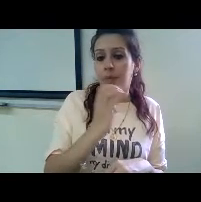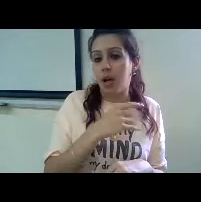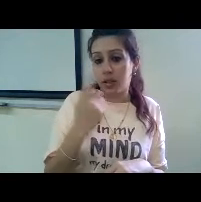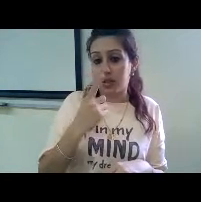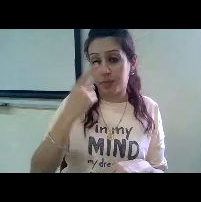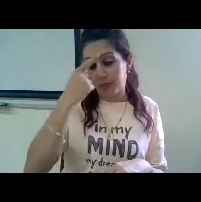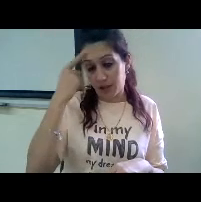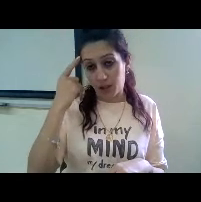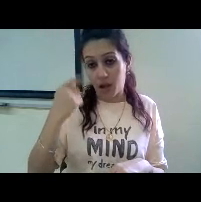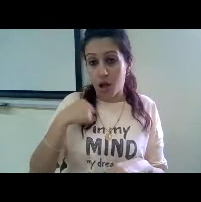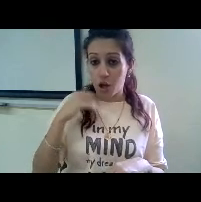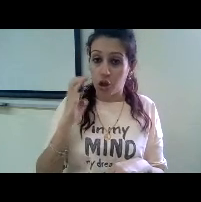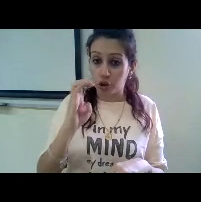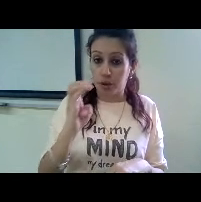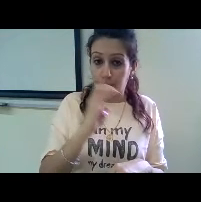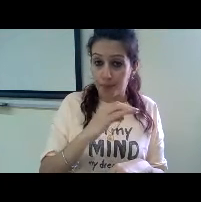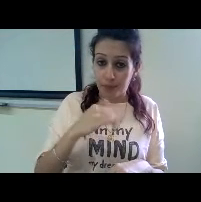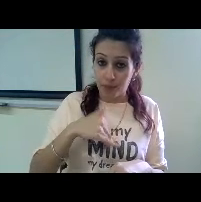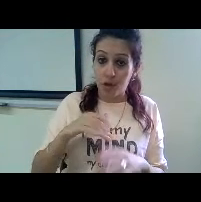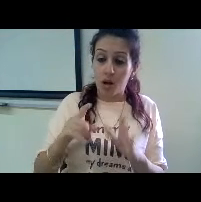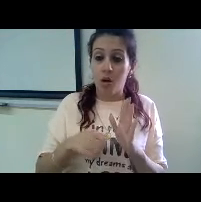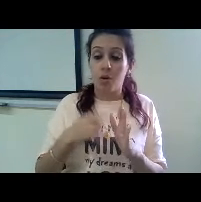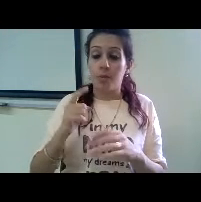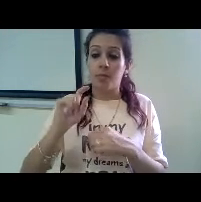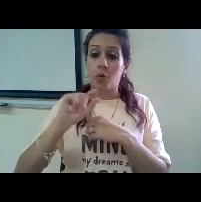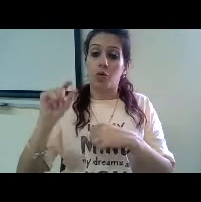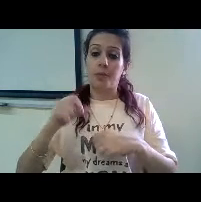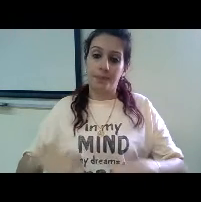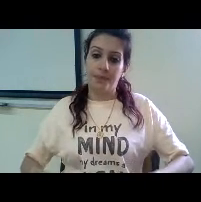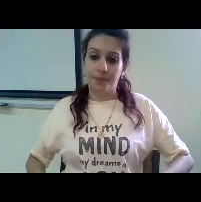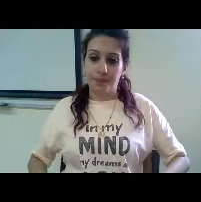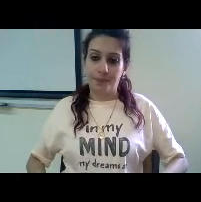because very often the non-teaching staff has a very important role to play,